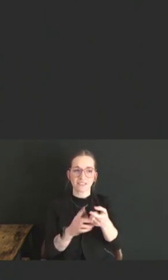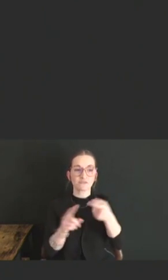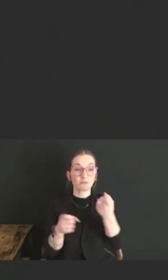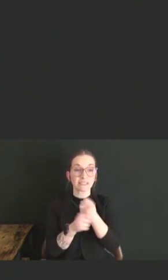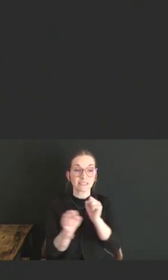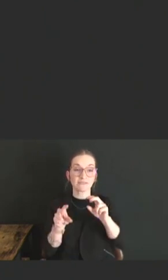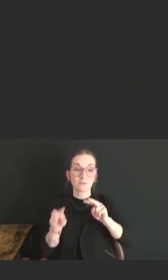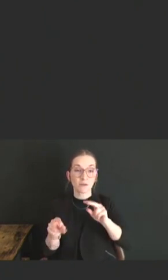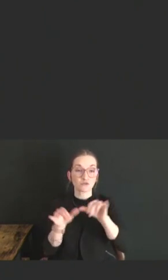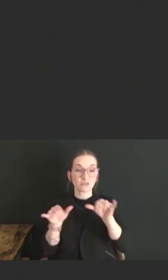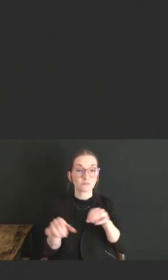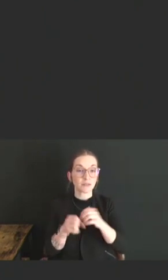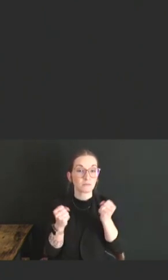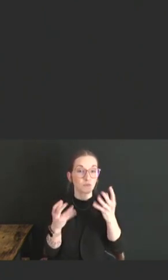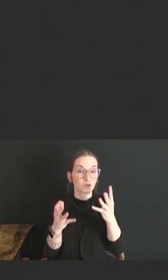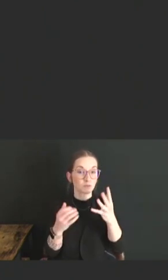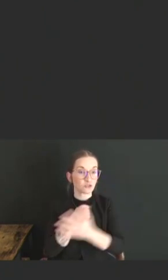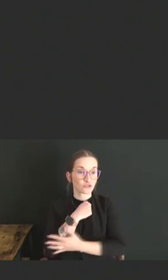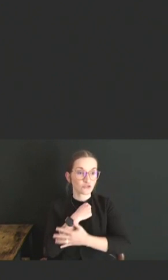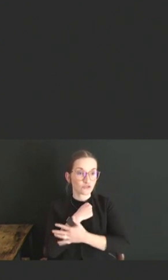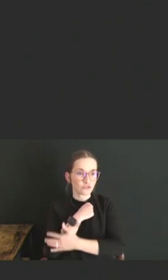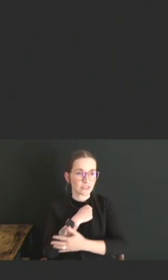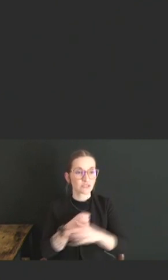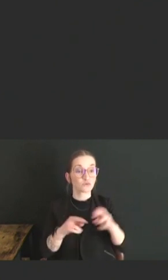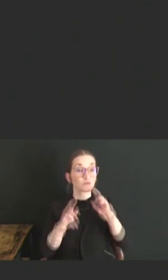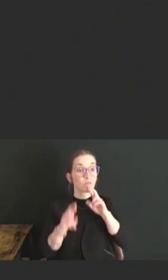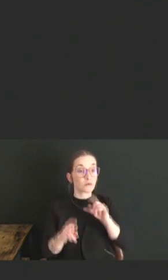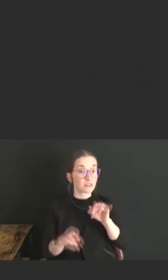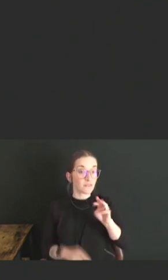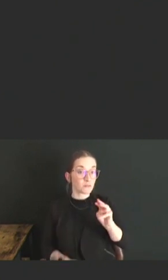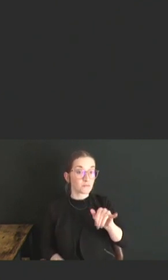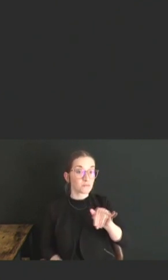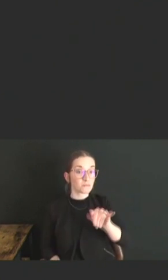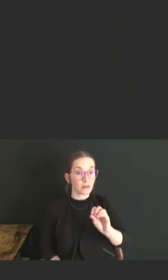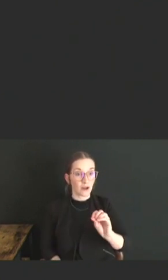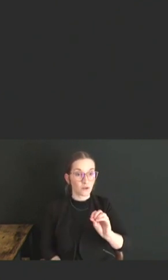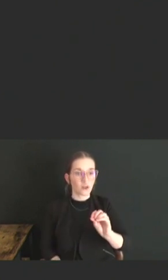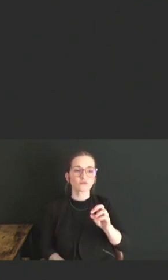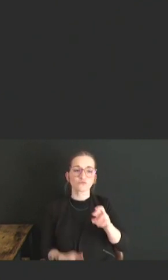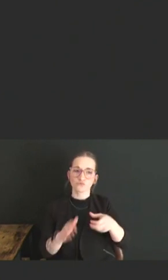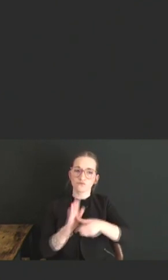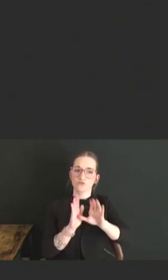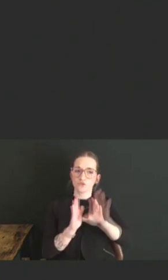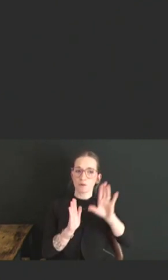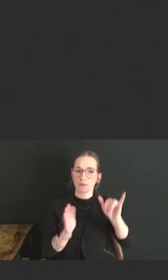Reports of Myocarditis were then reviewed by physicians at CDC and by the Clinical Immunization